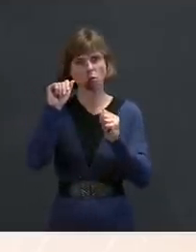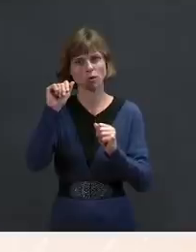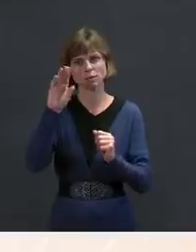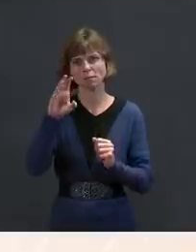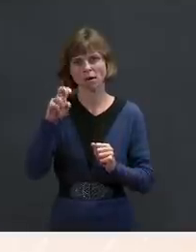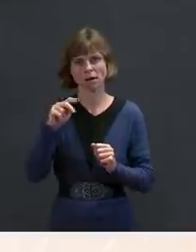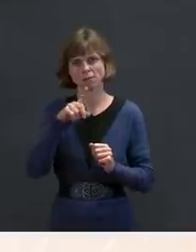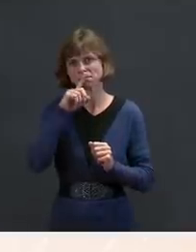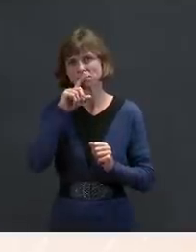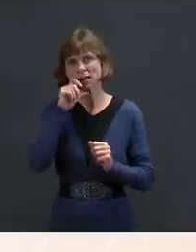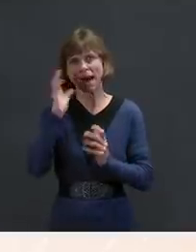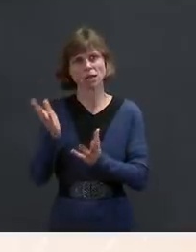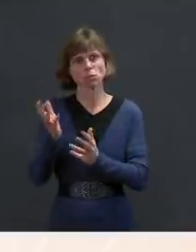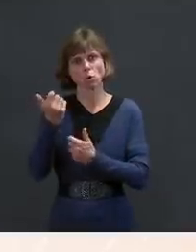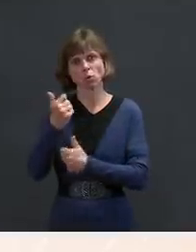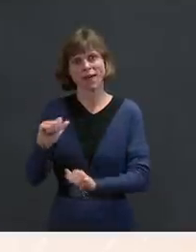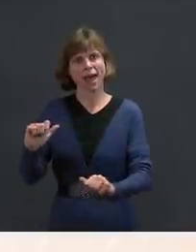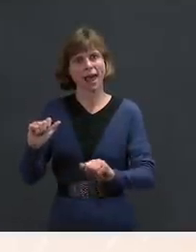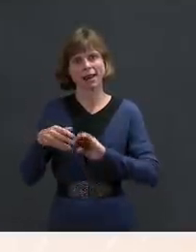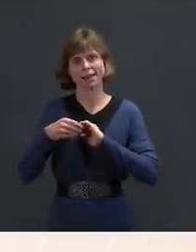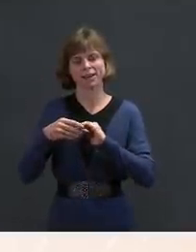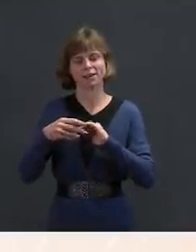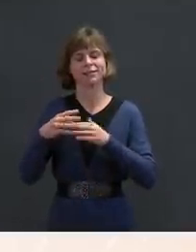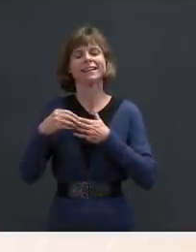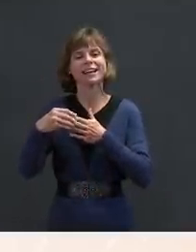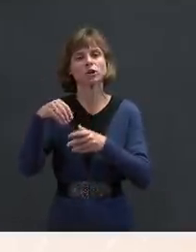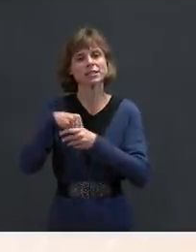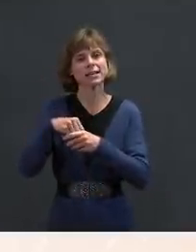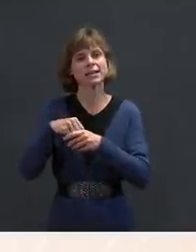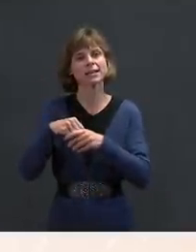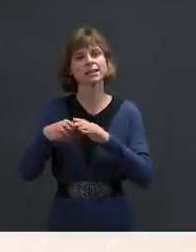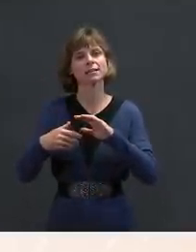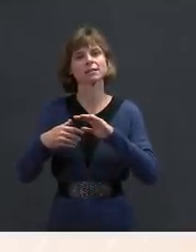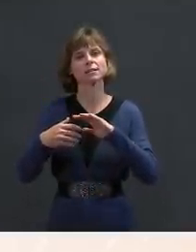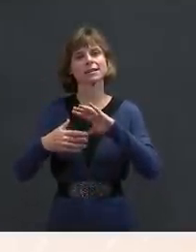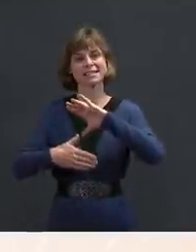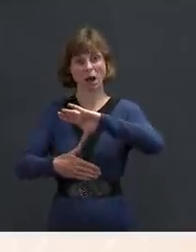in South America. So I wonder what would be his priority in the region,